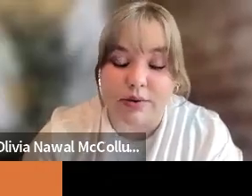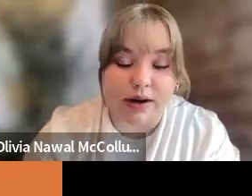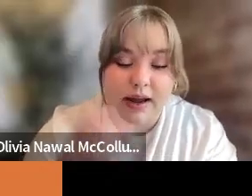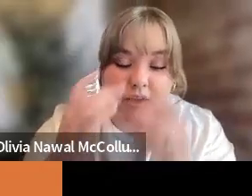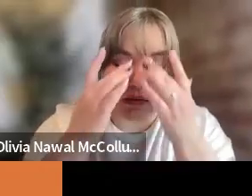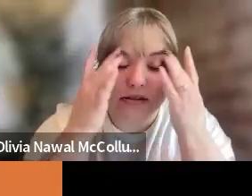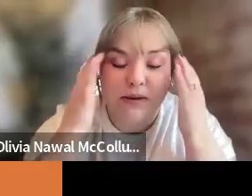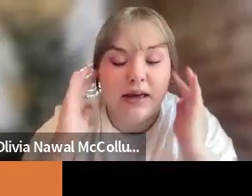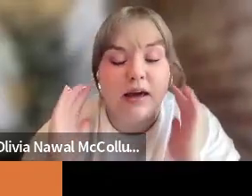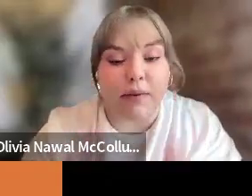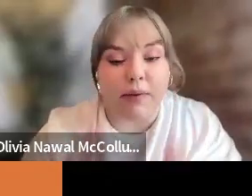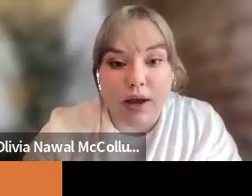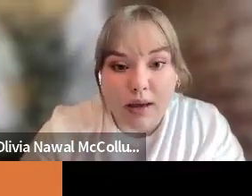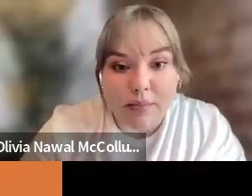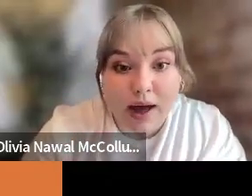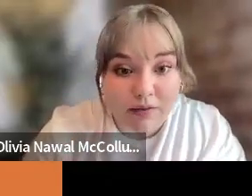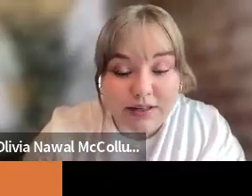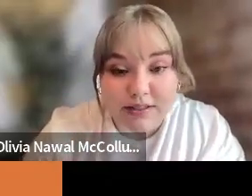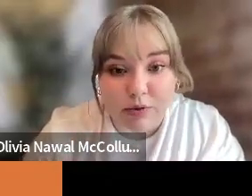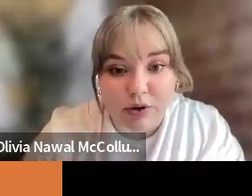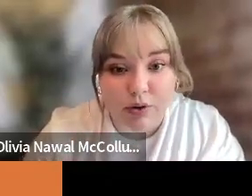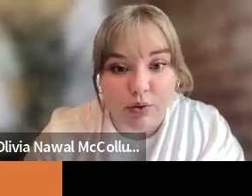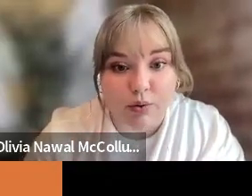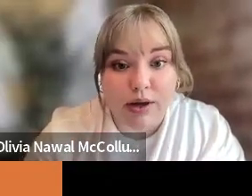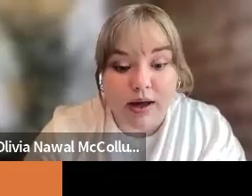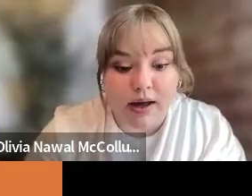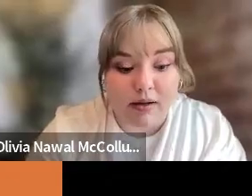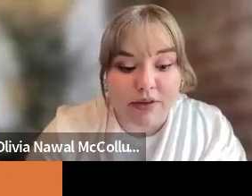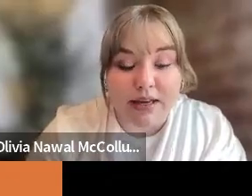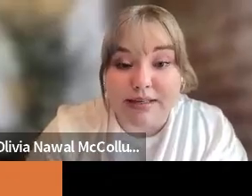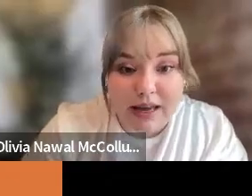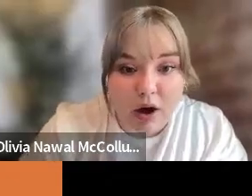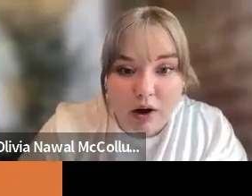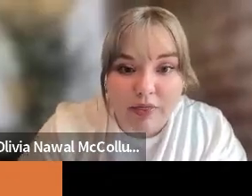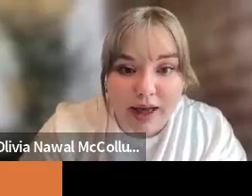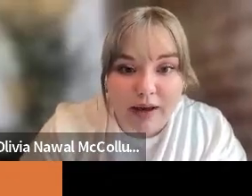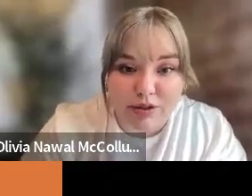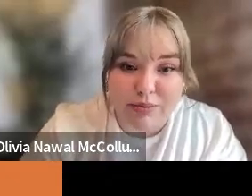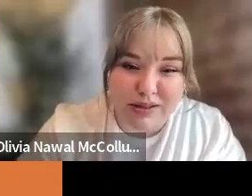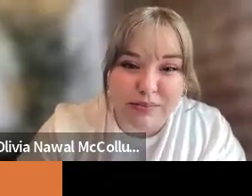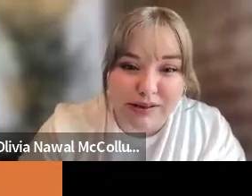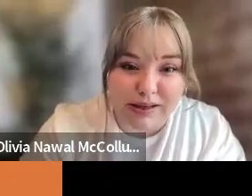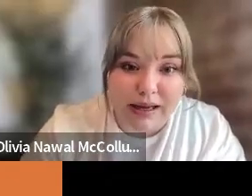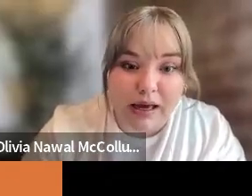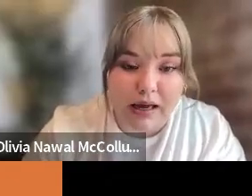to get those resources put together and understand them.